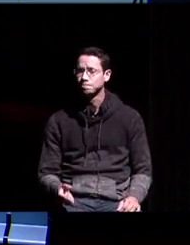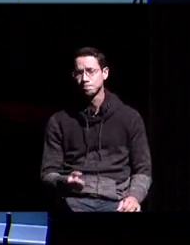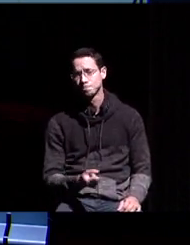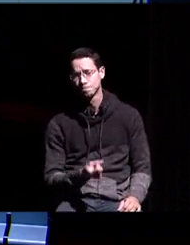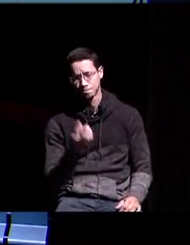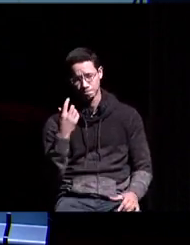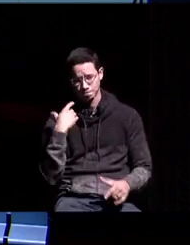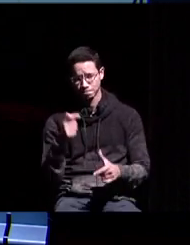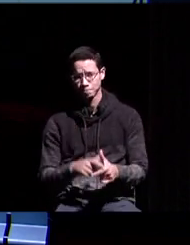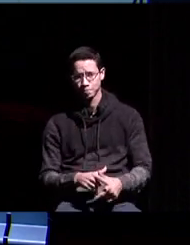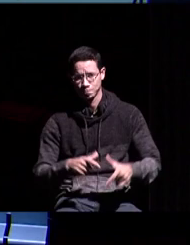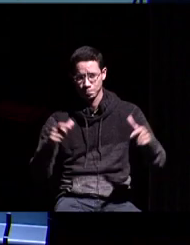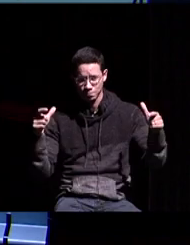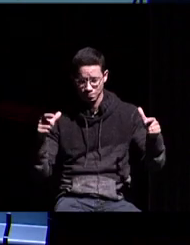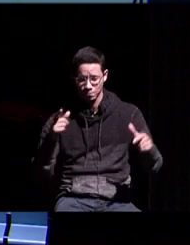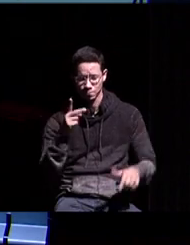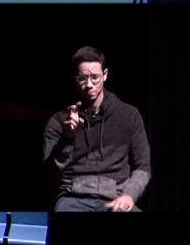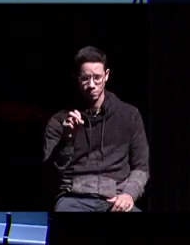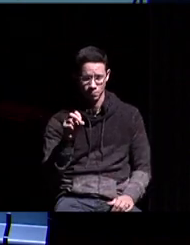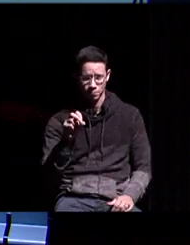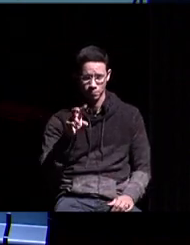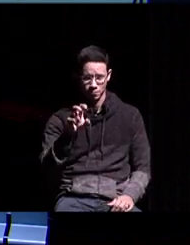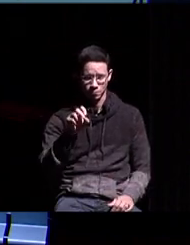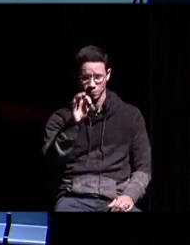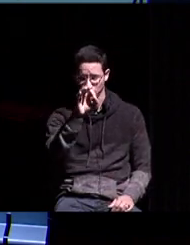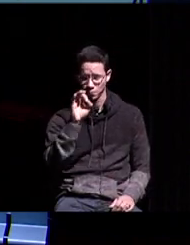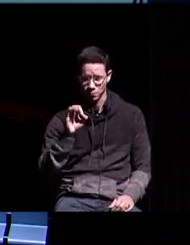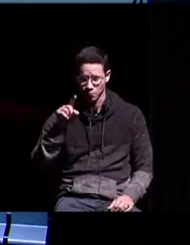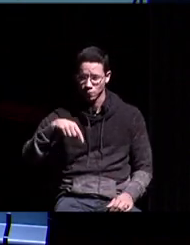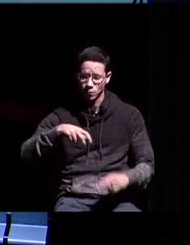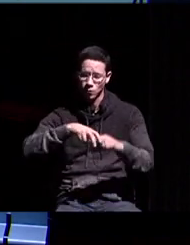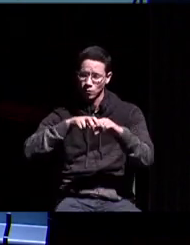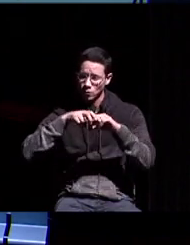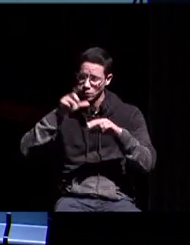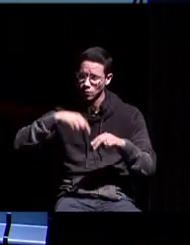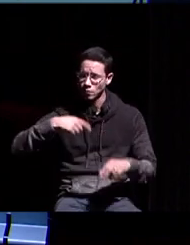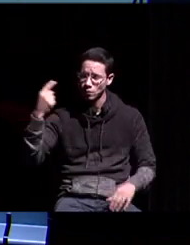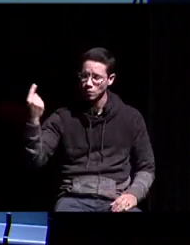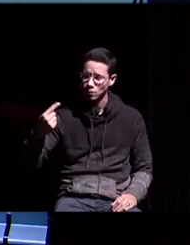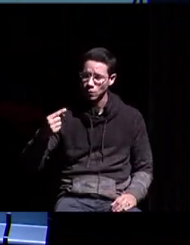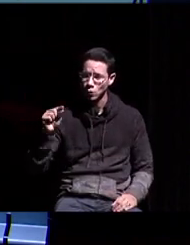over 50%, the main reason is delay in the payment of salaries.